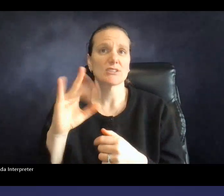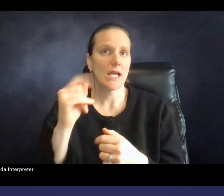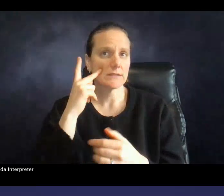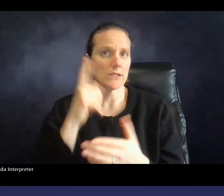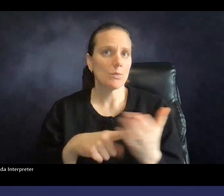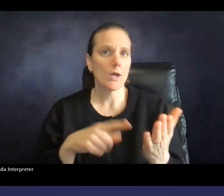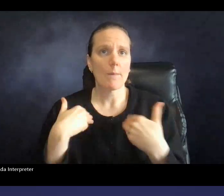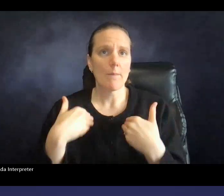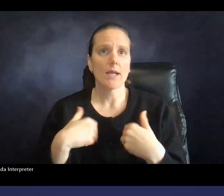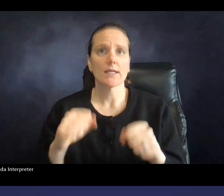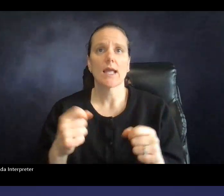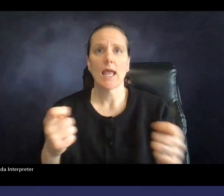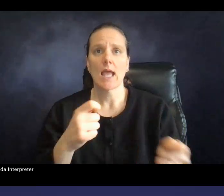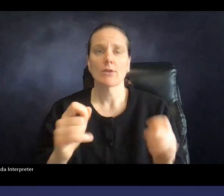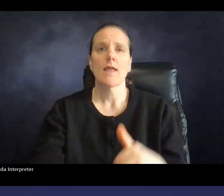Fasting, cleanse, I'm really visual,